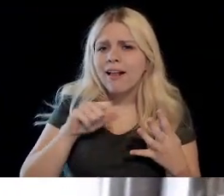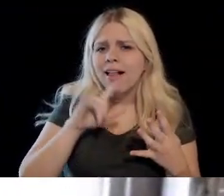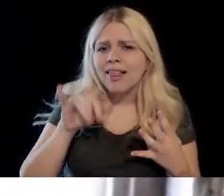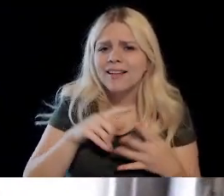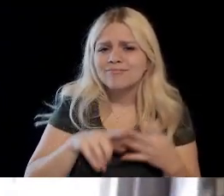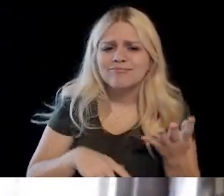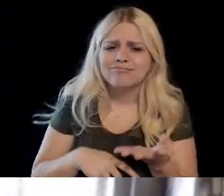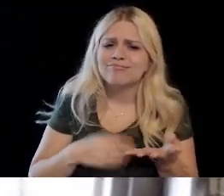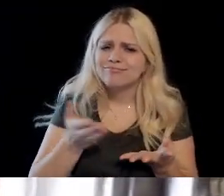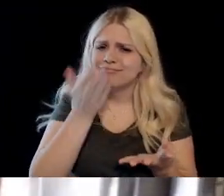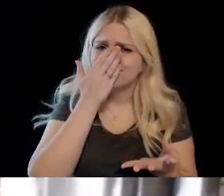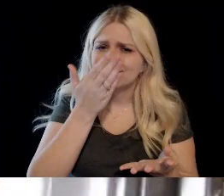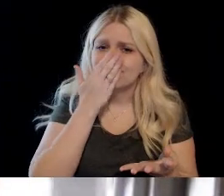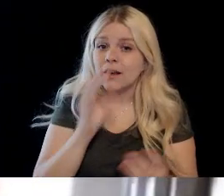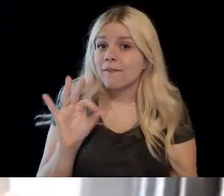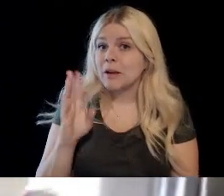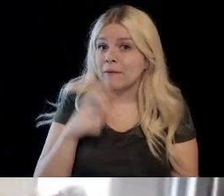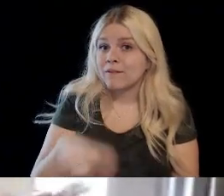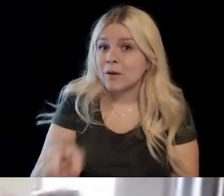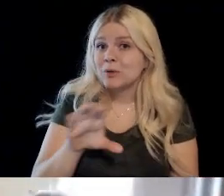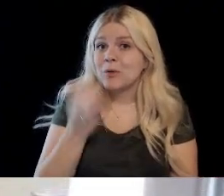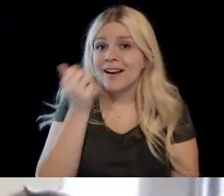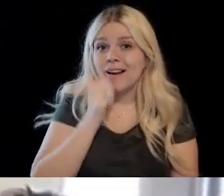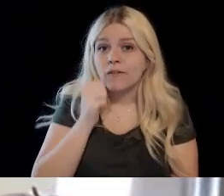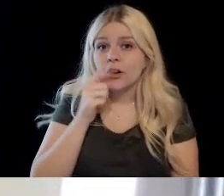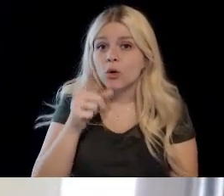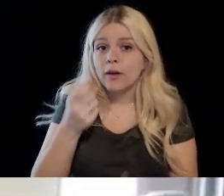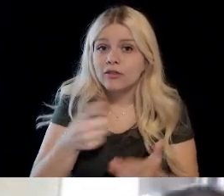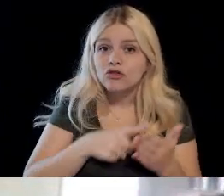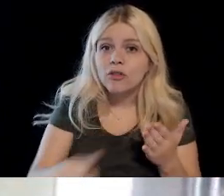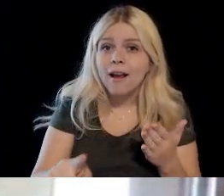We've been doing them every day. You can check out - just join us here at 11:30. If you've